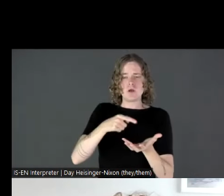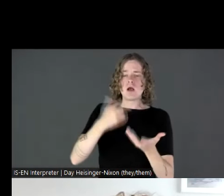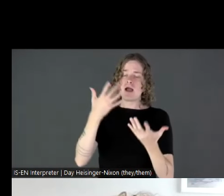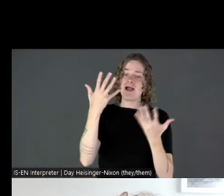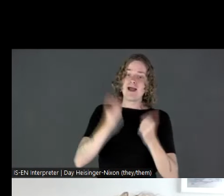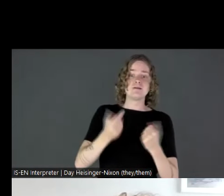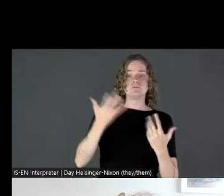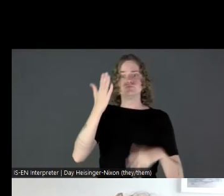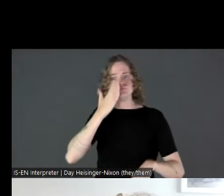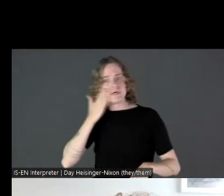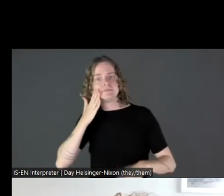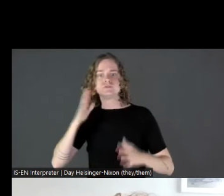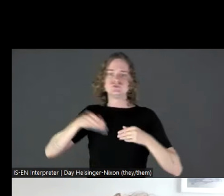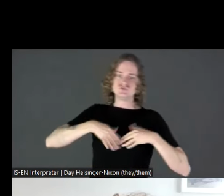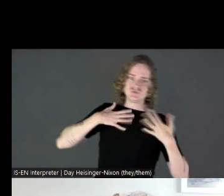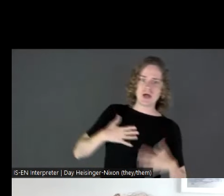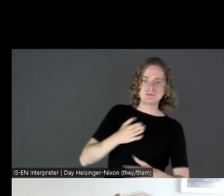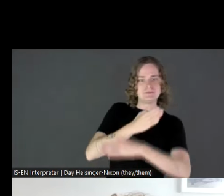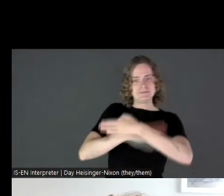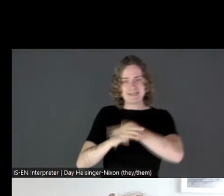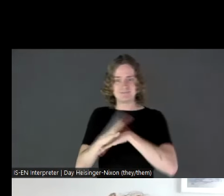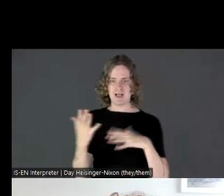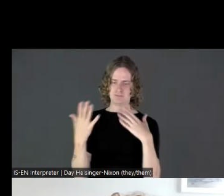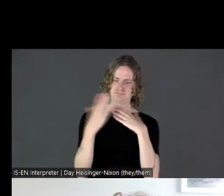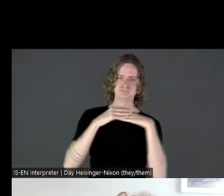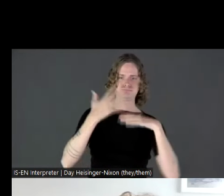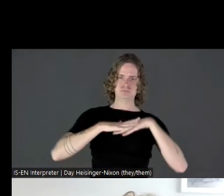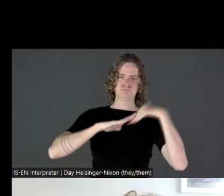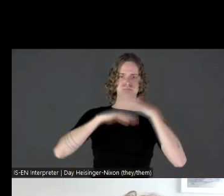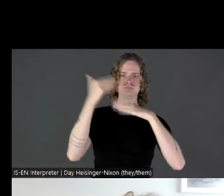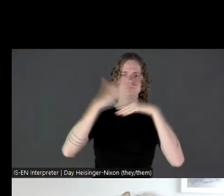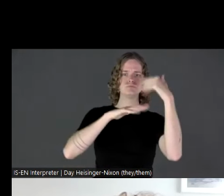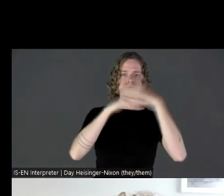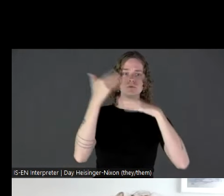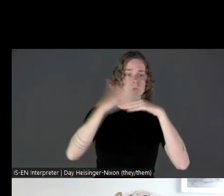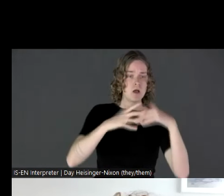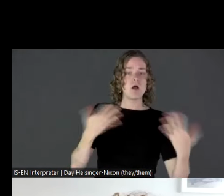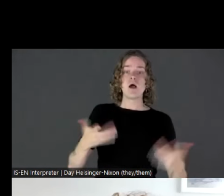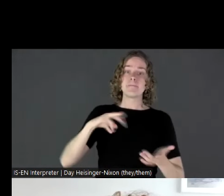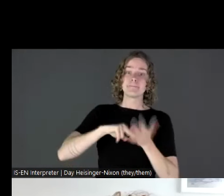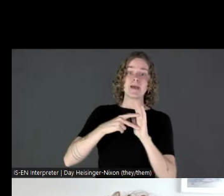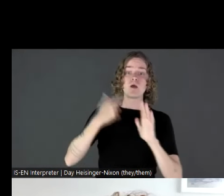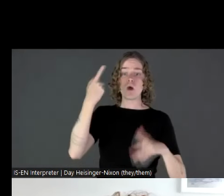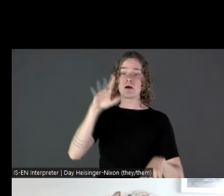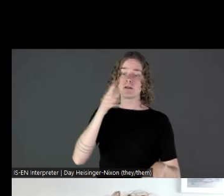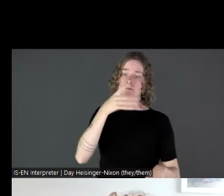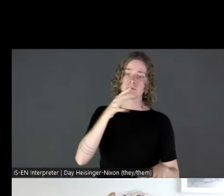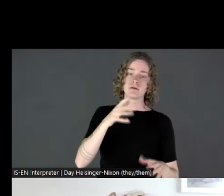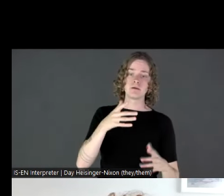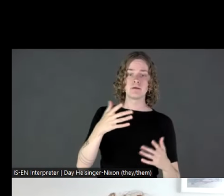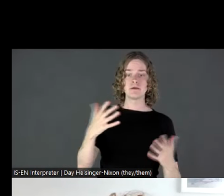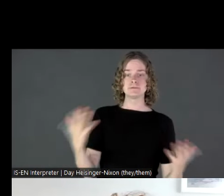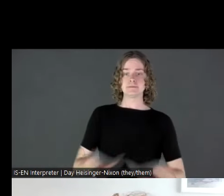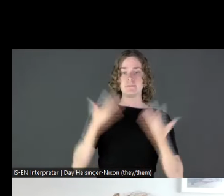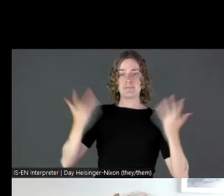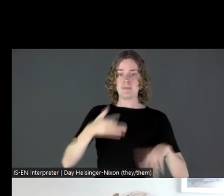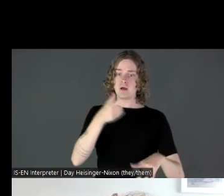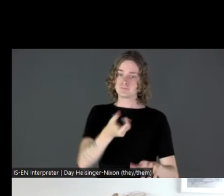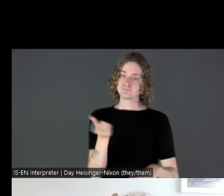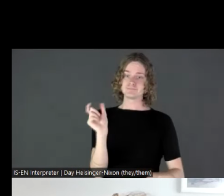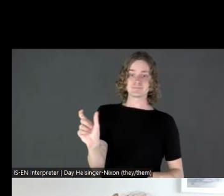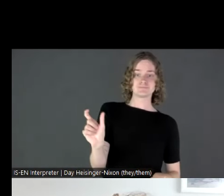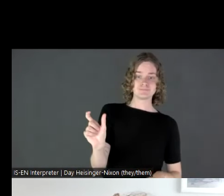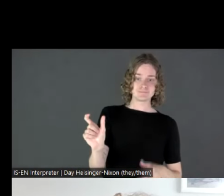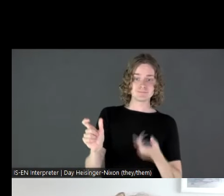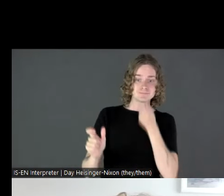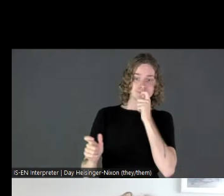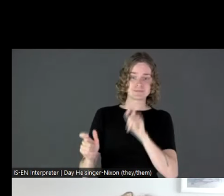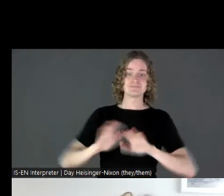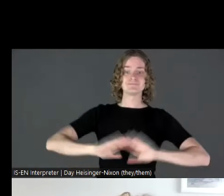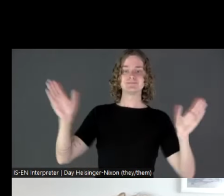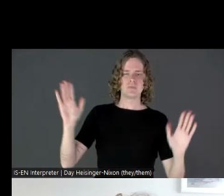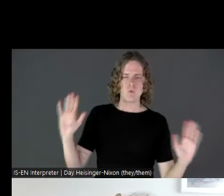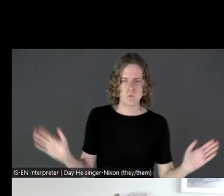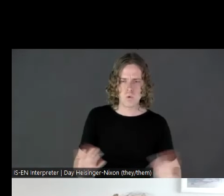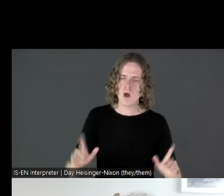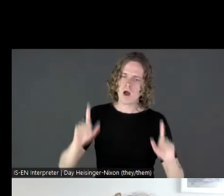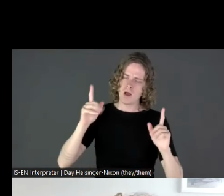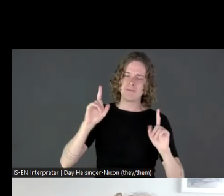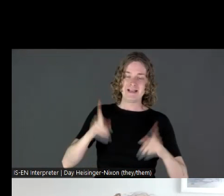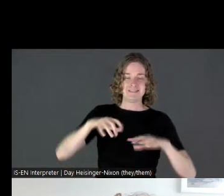the catalog there are links to resources that are developed so you can explore the